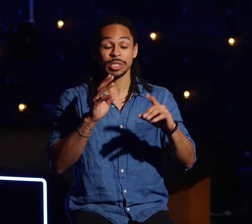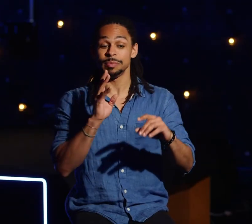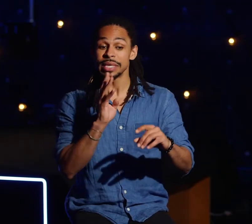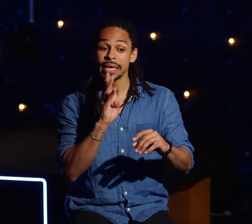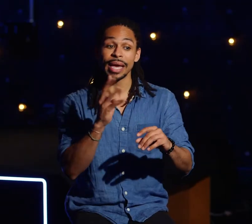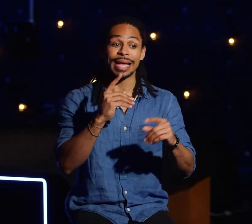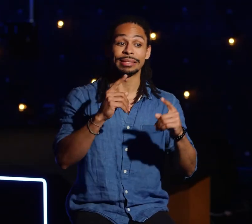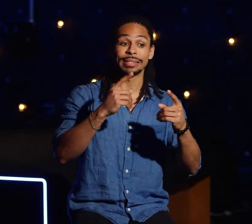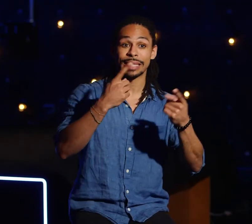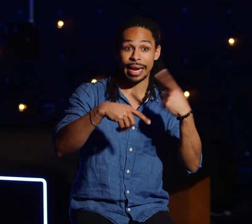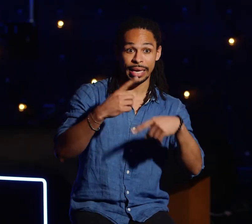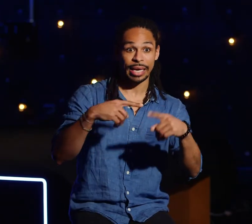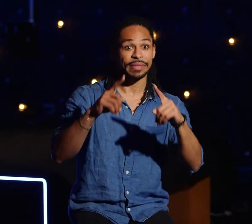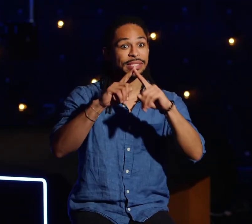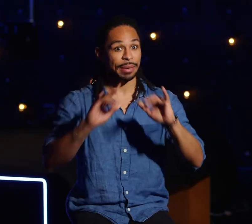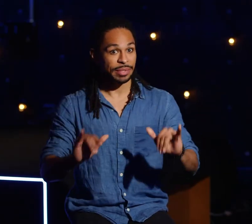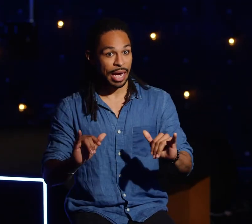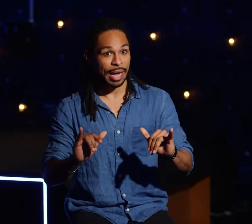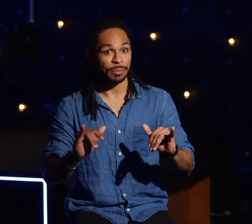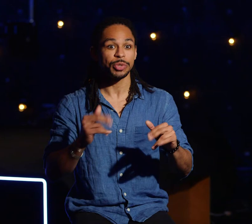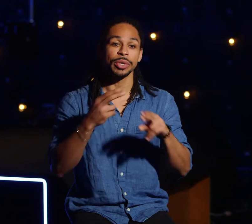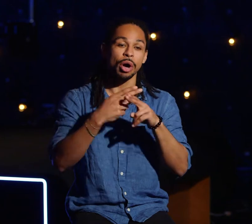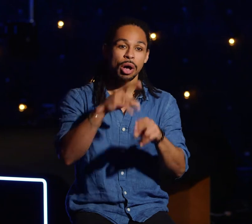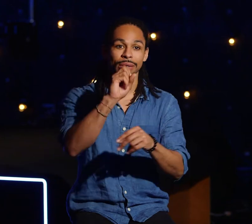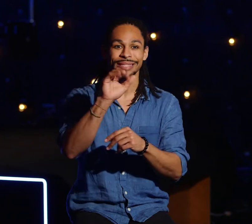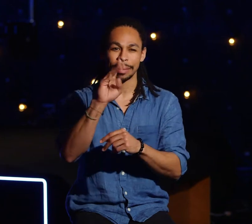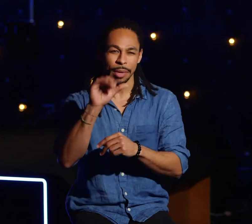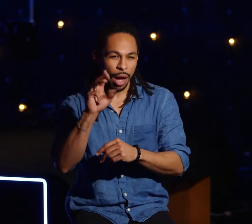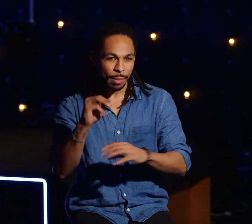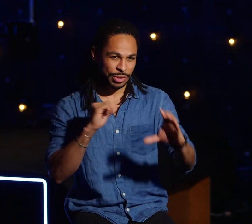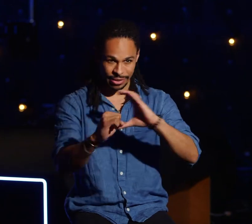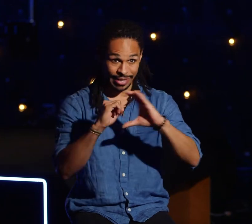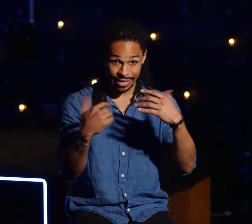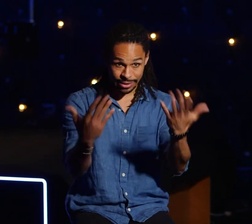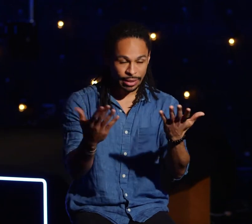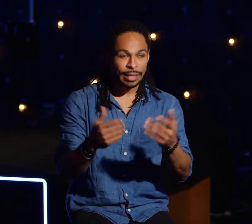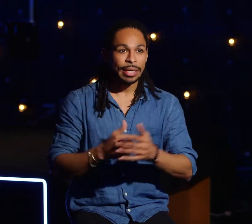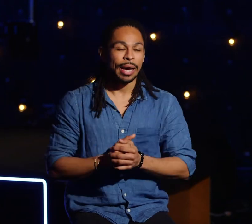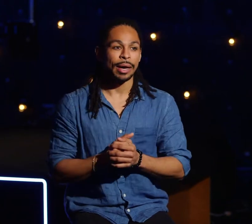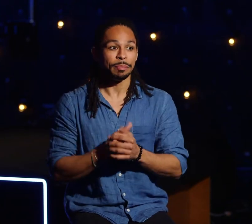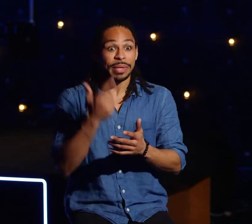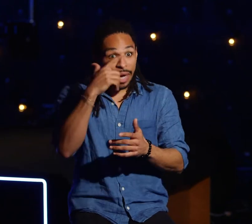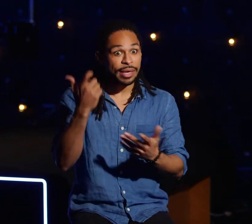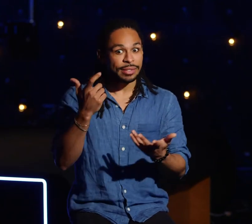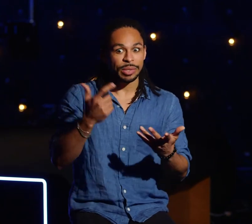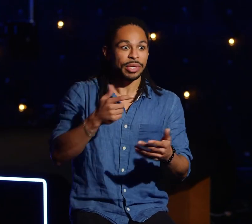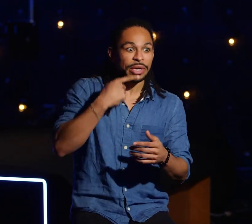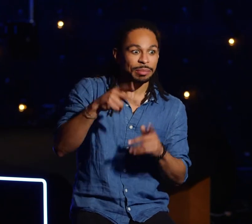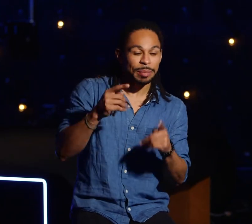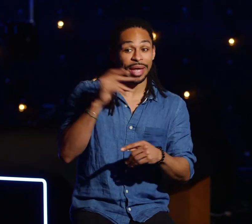speaking and signing at the same time, which we call SimCom, which is this, because there were hearing people